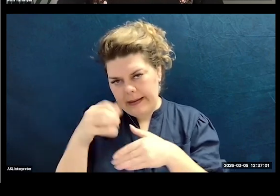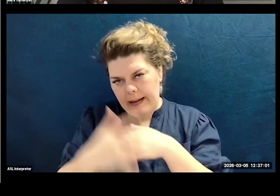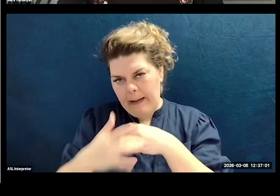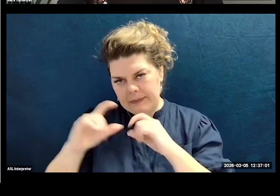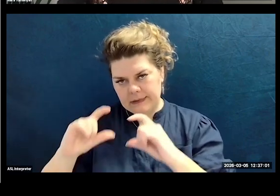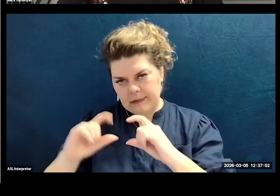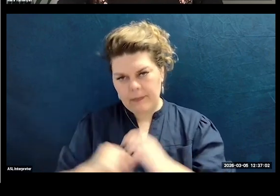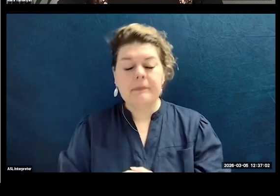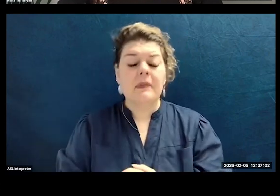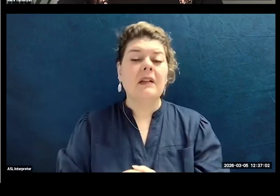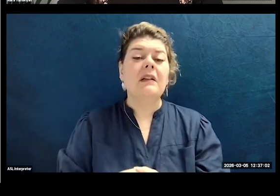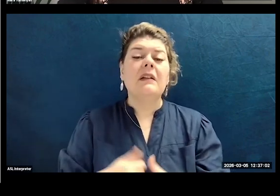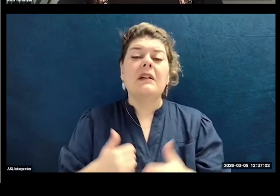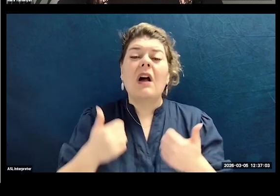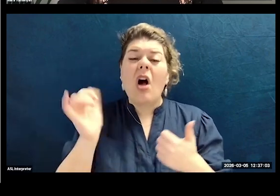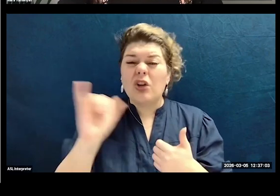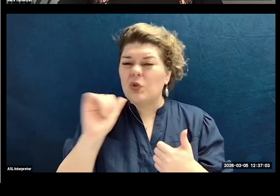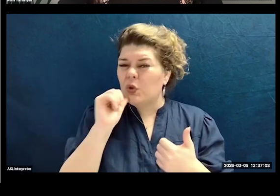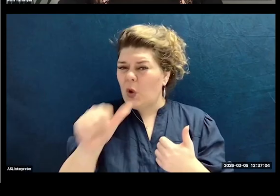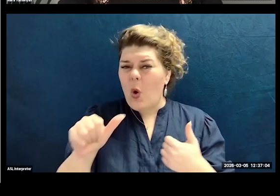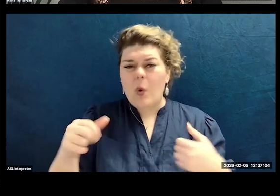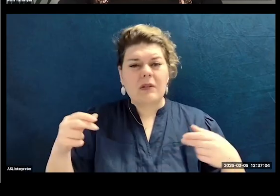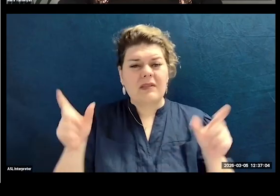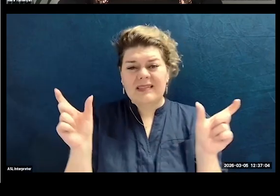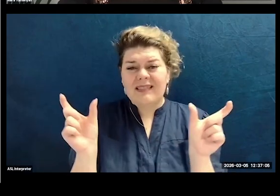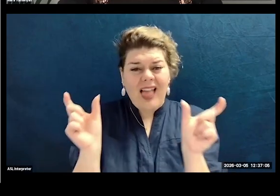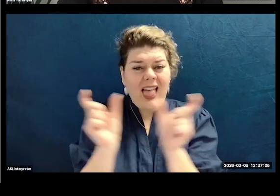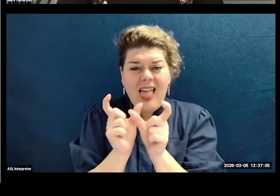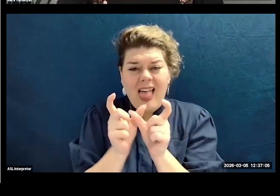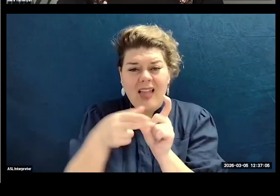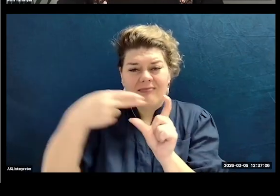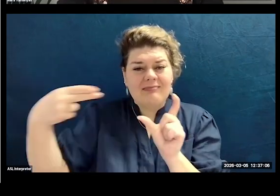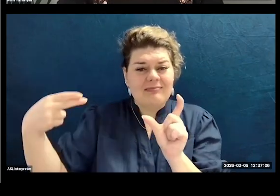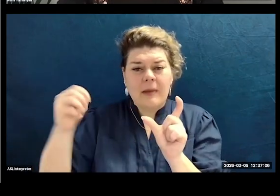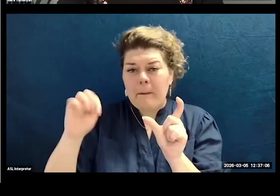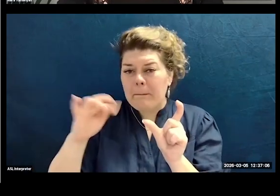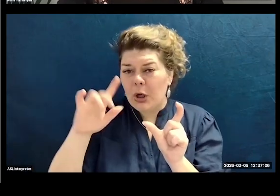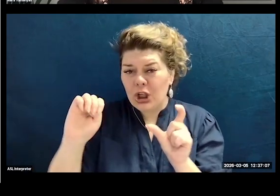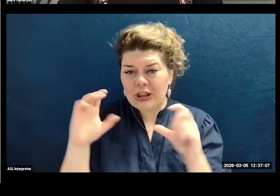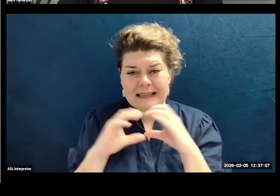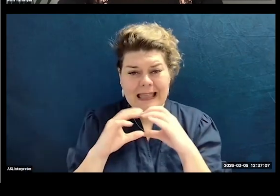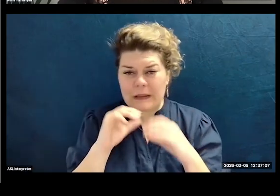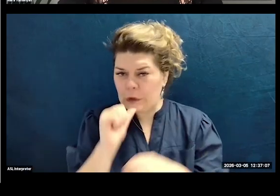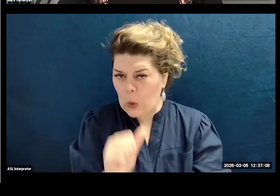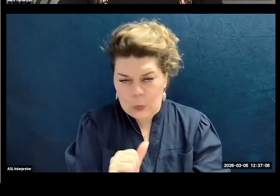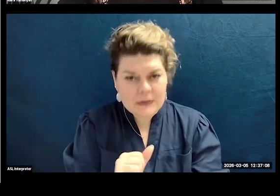Also, try to avoid split or merged cells whenever possible. This can break table structure